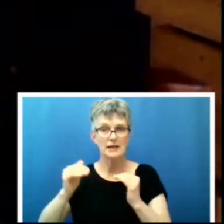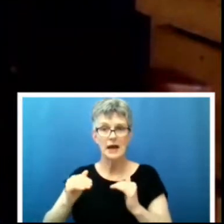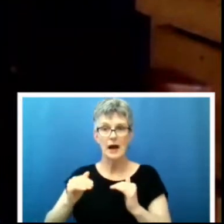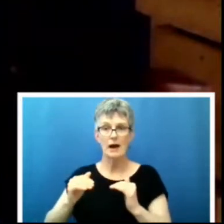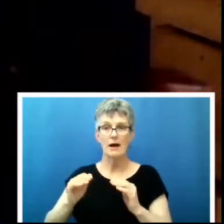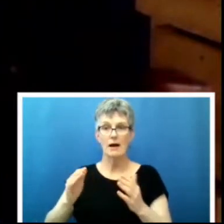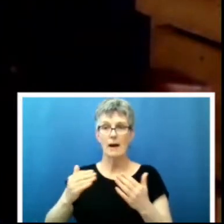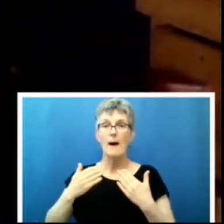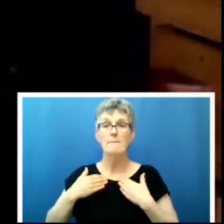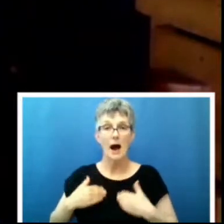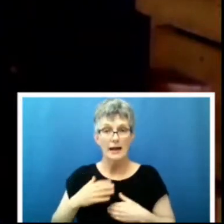and then there's for kids,